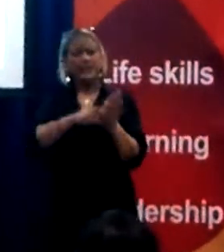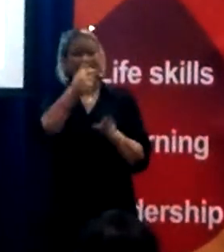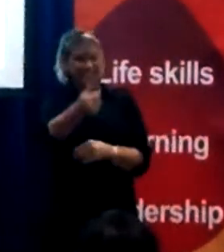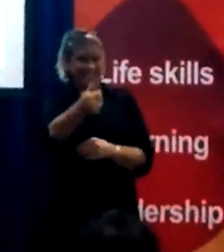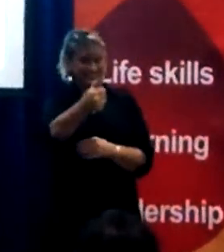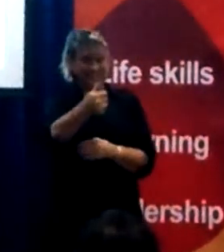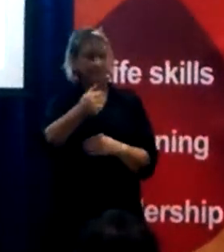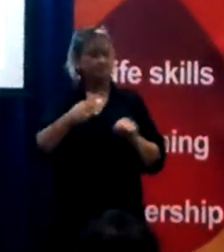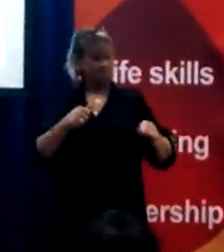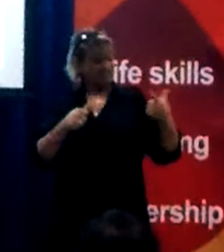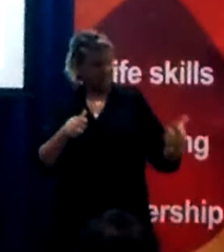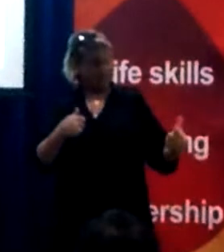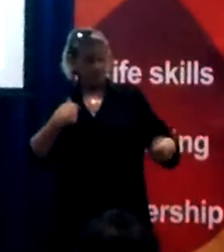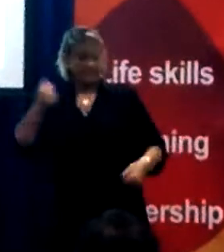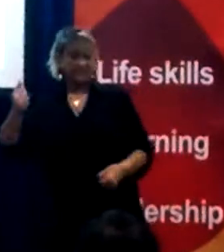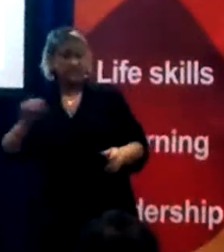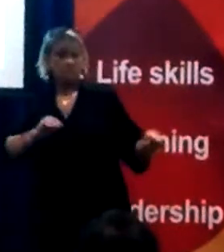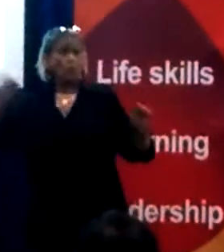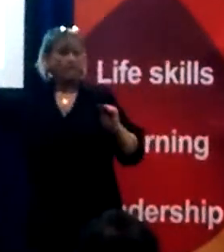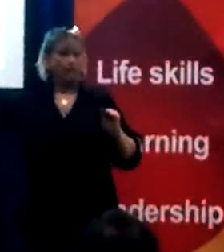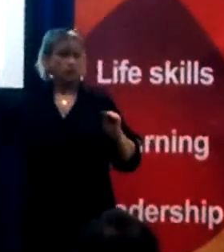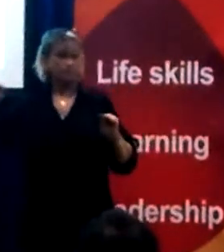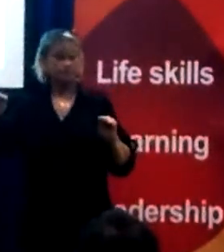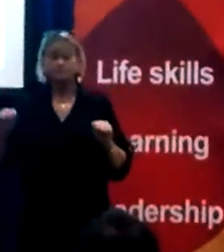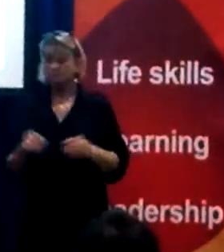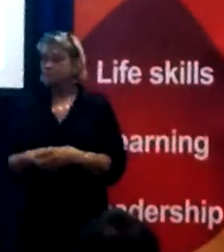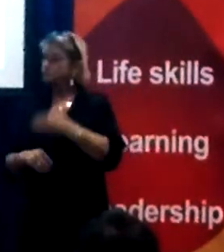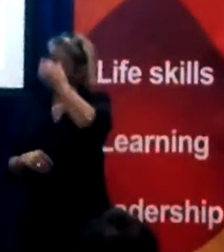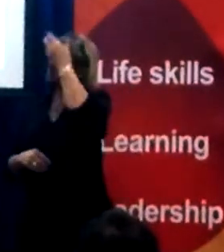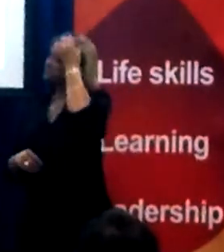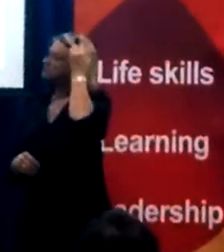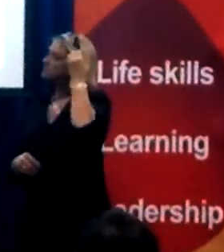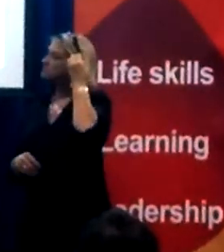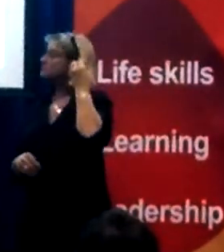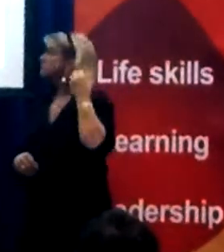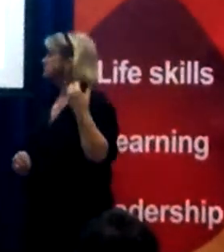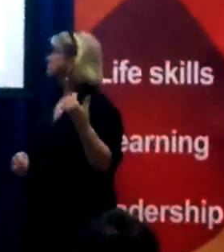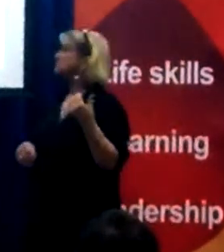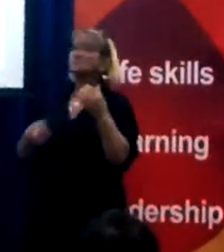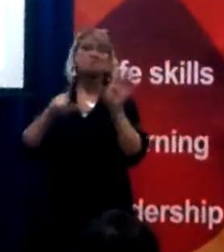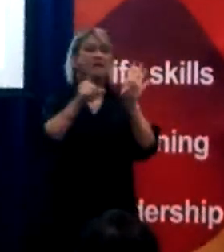left at the end of Year 7. YAC offered a golden opportunity.